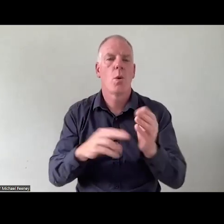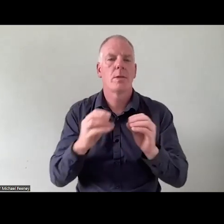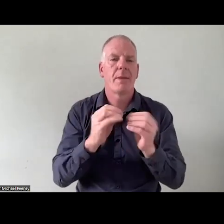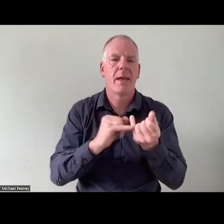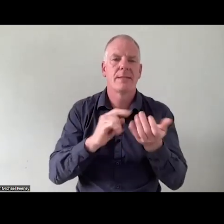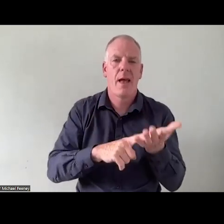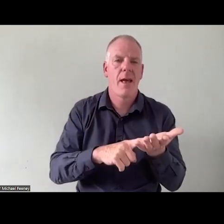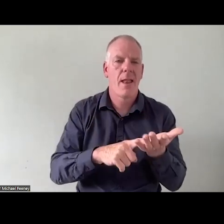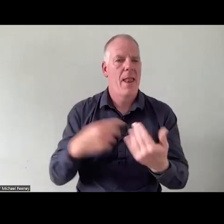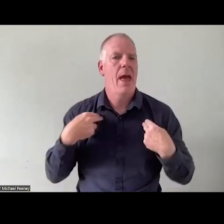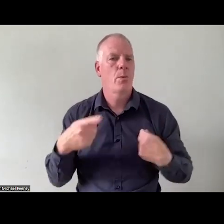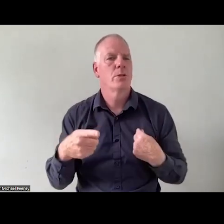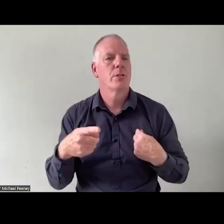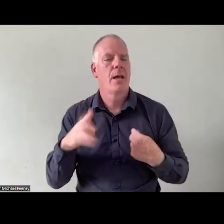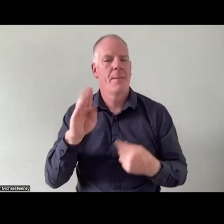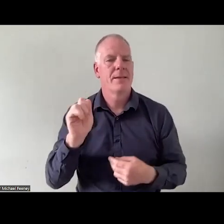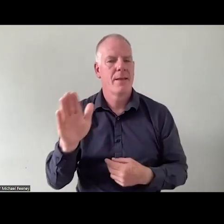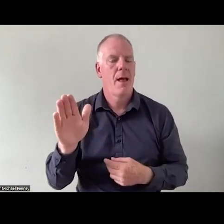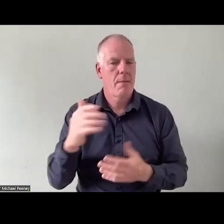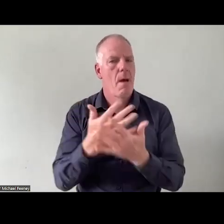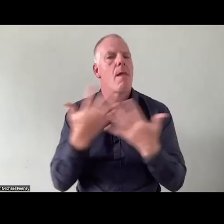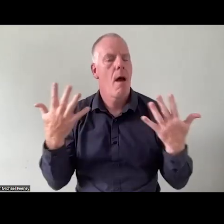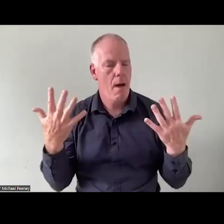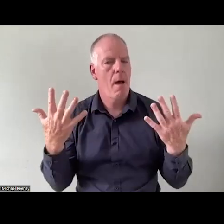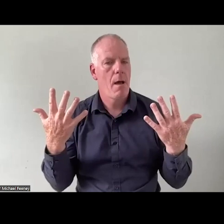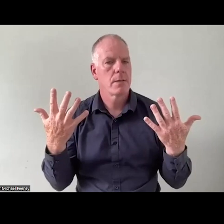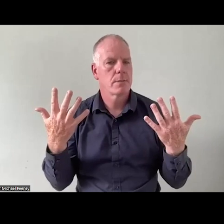So, there's a lot of people with lots of degrees of hearing loss